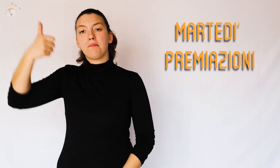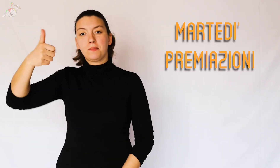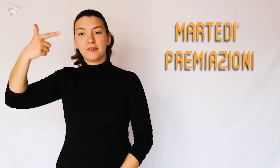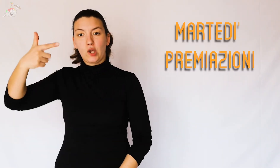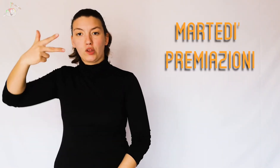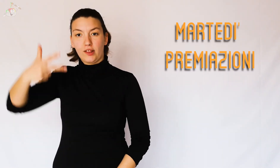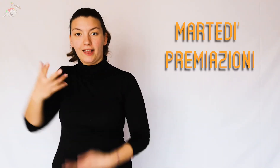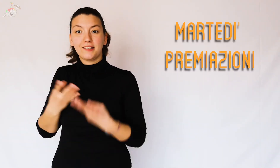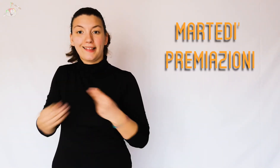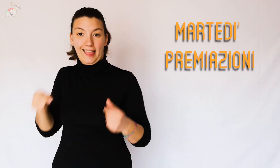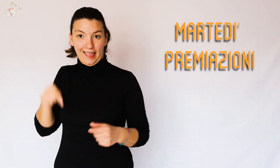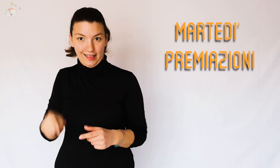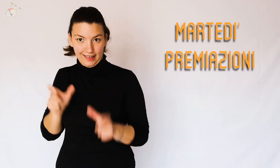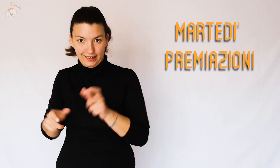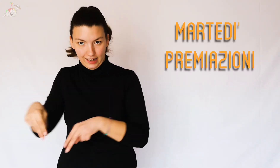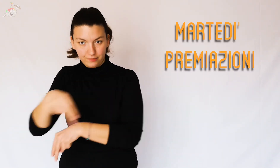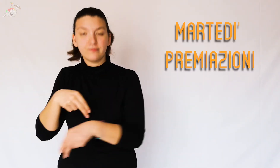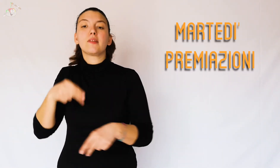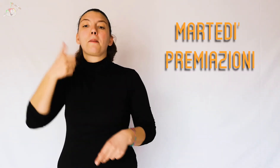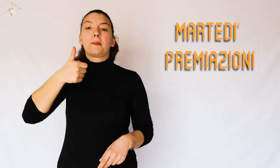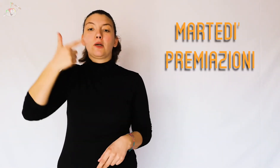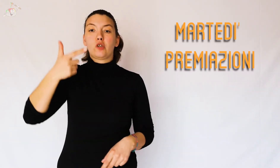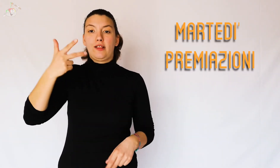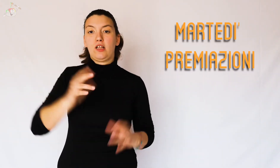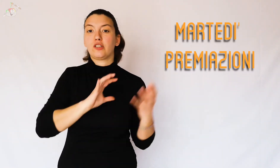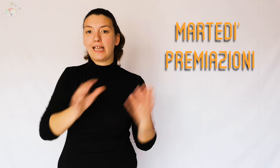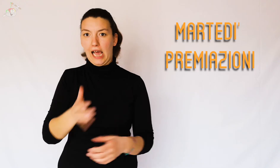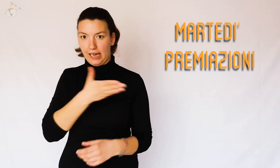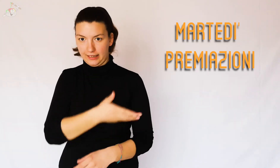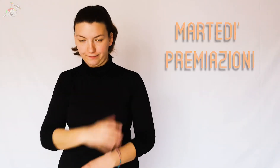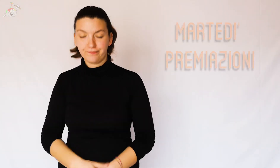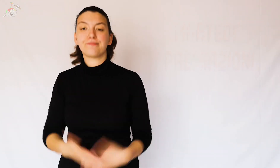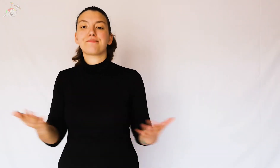of the first three classified both for the teams on the ground and for the floats.